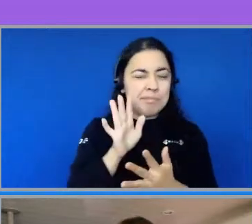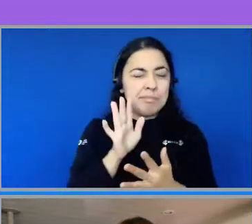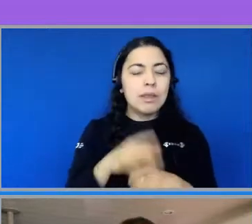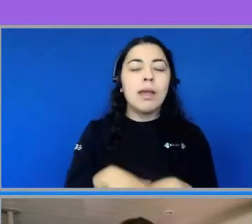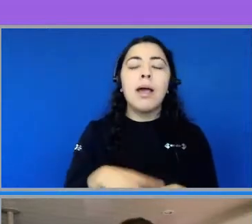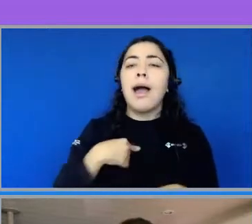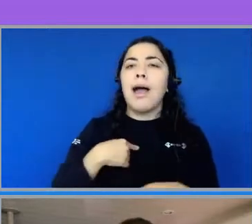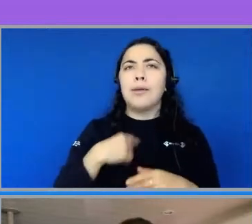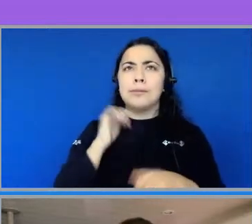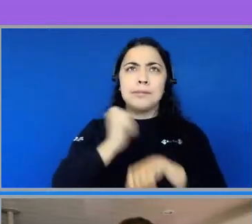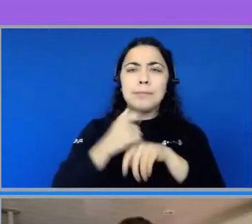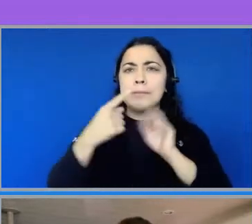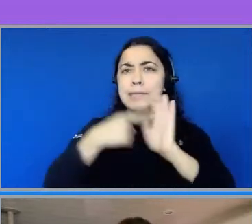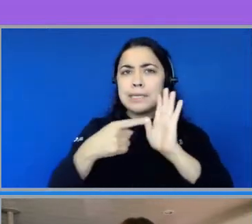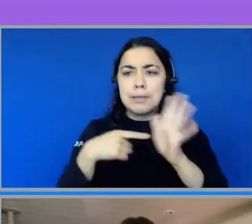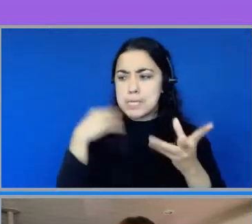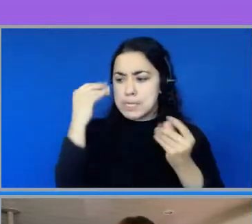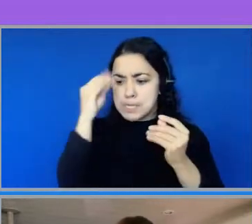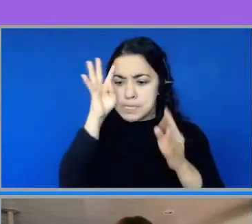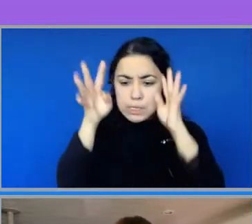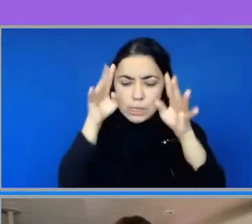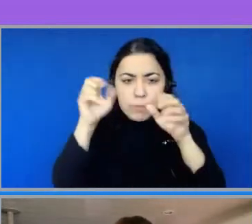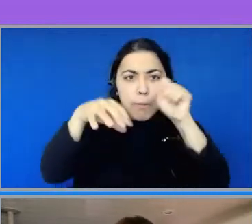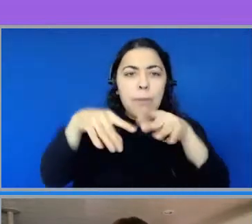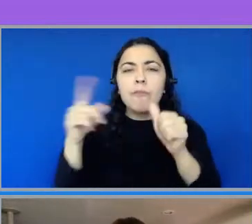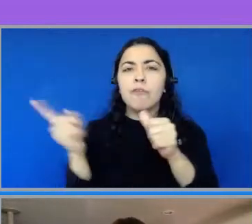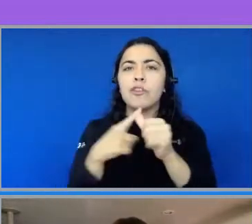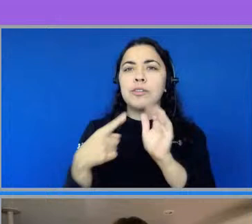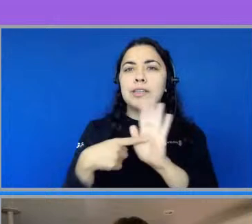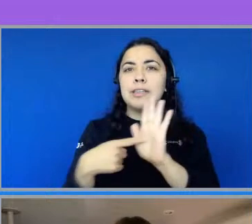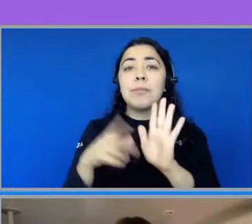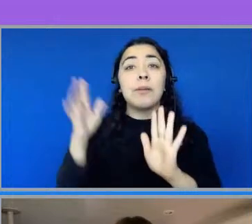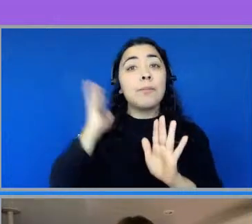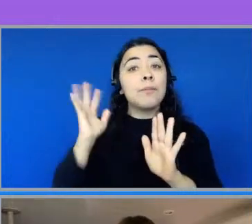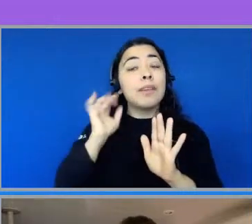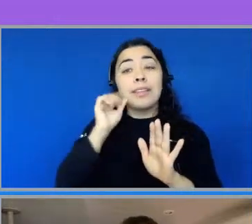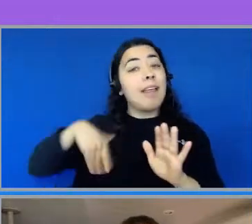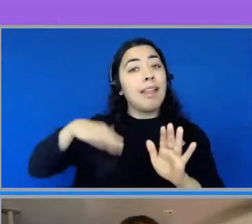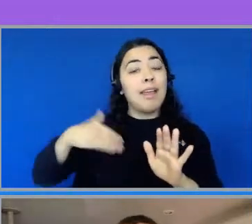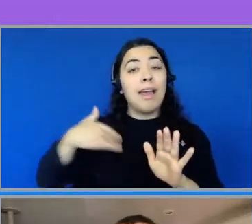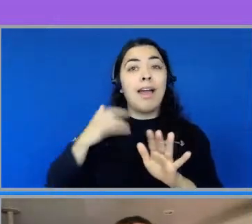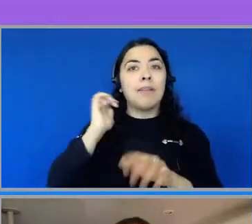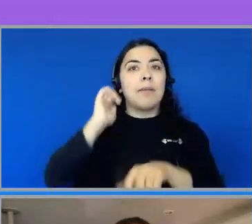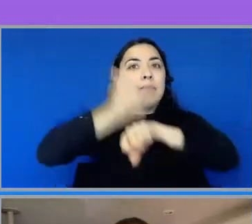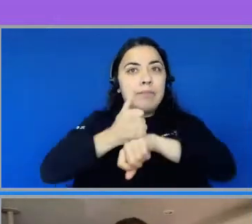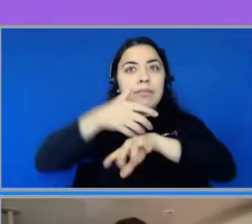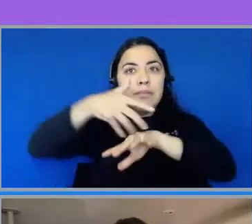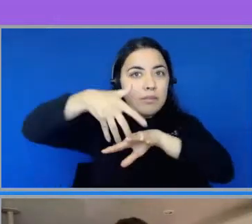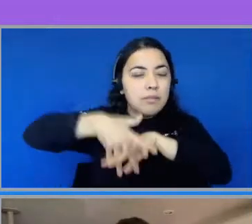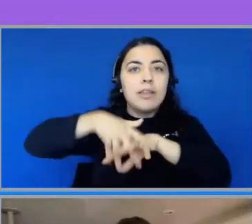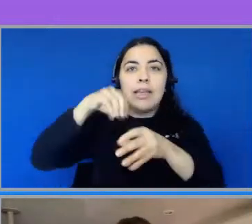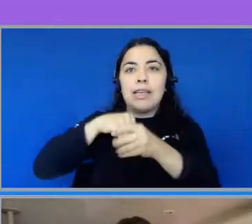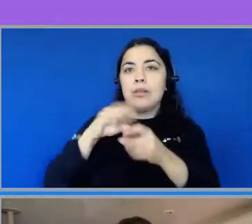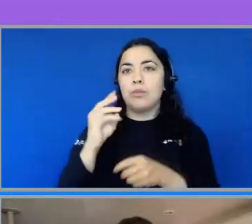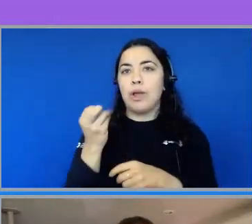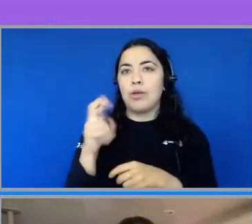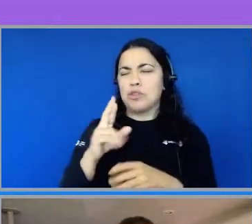building examples and I built the first set of examples when we didn't have an implementation